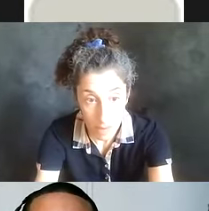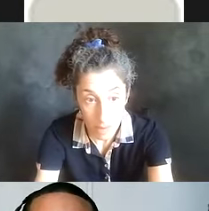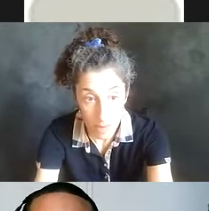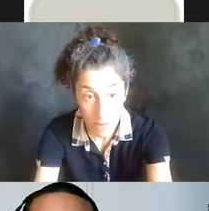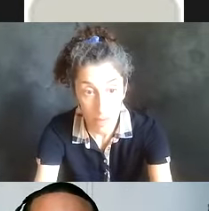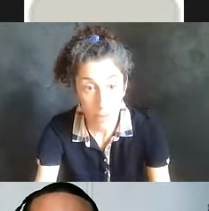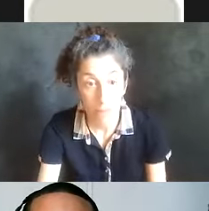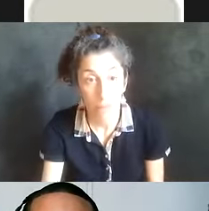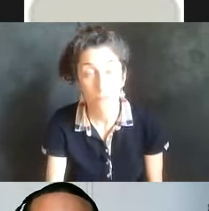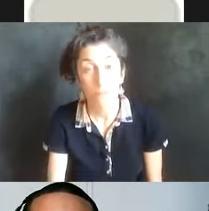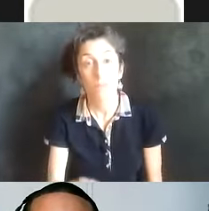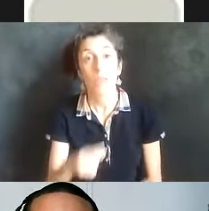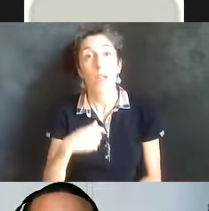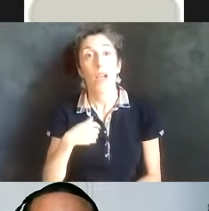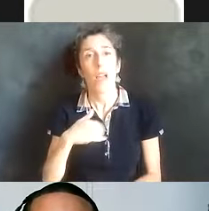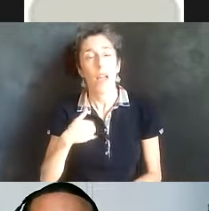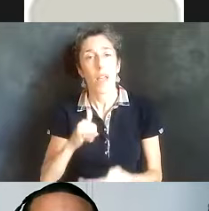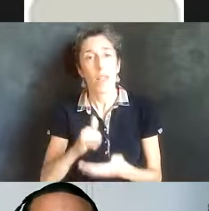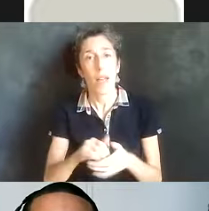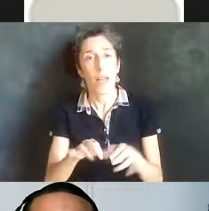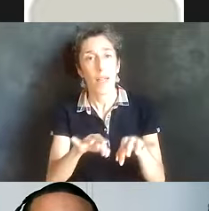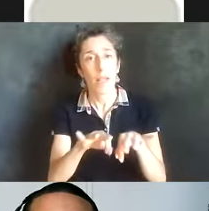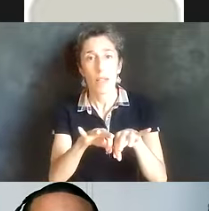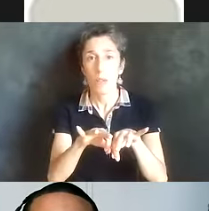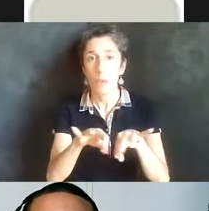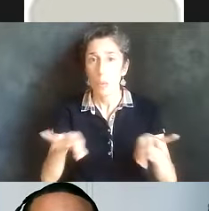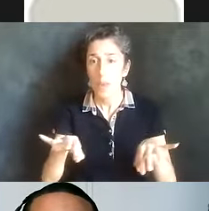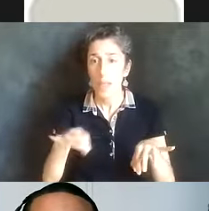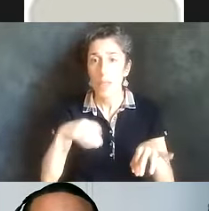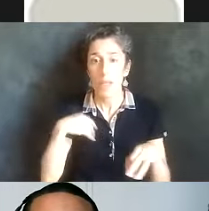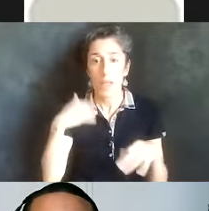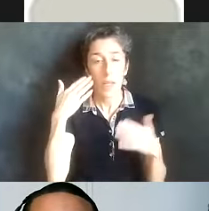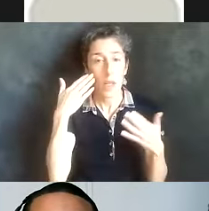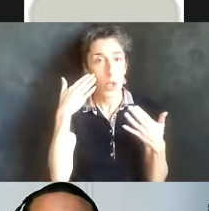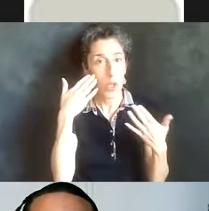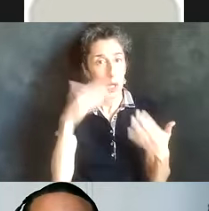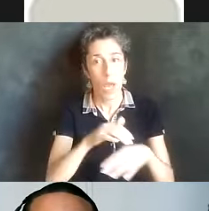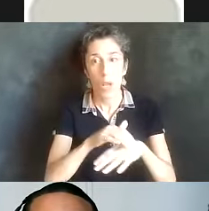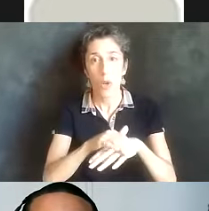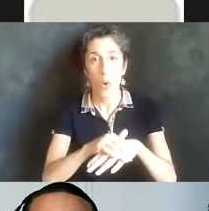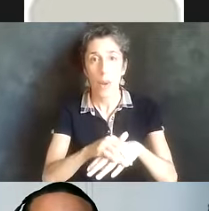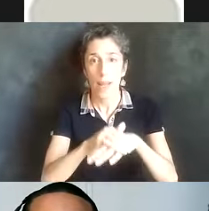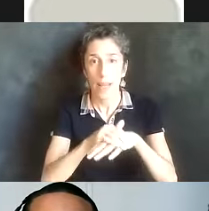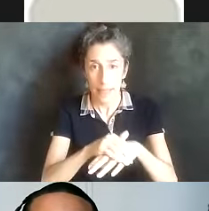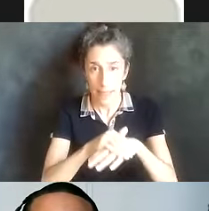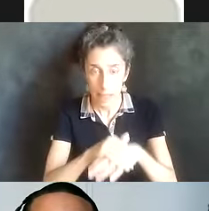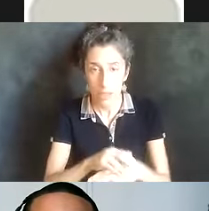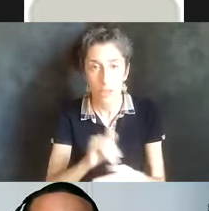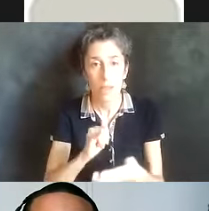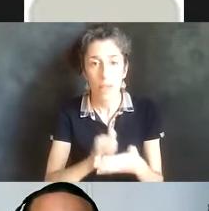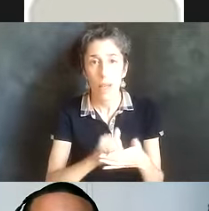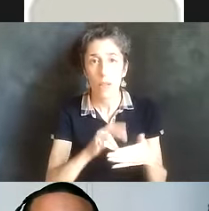I didn't know any English. This resulted in me being older than everyone for the rest